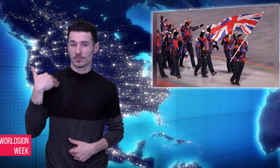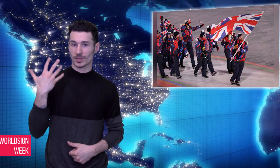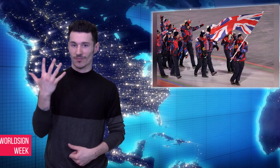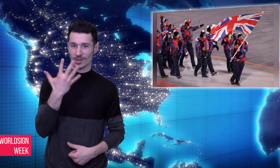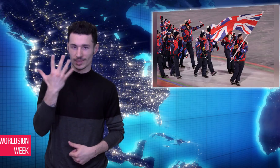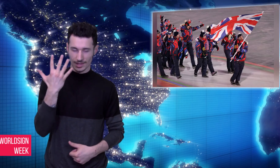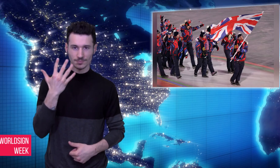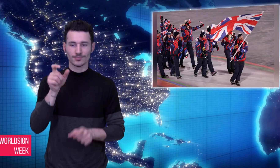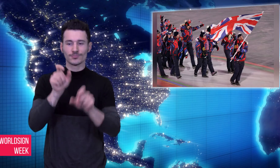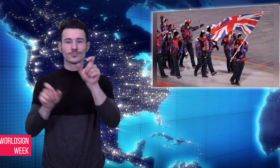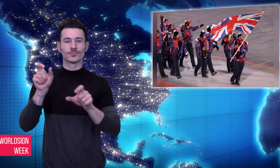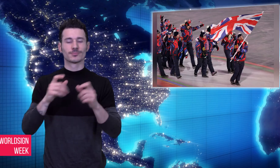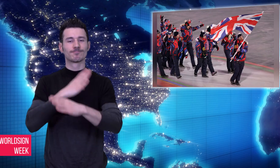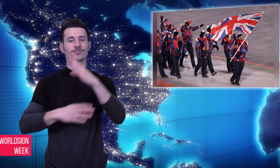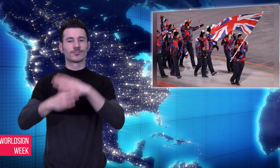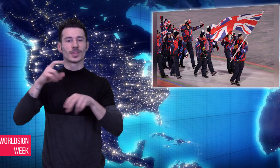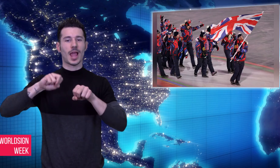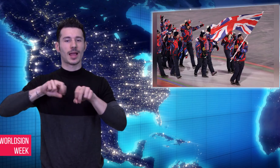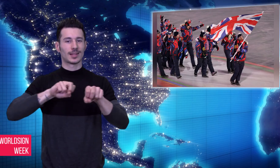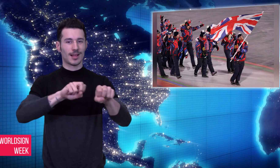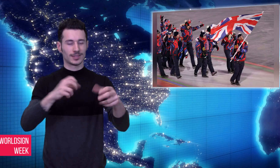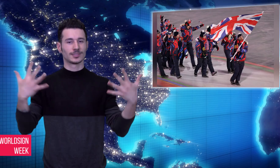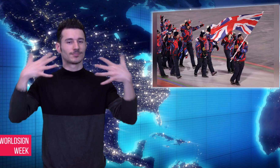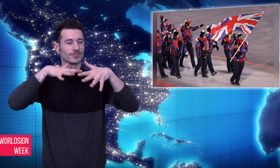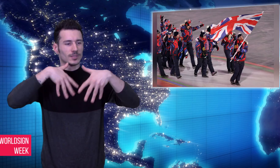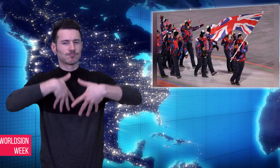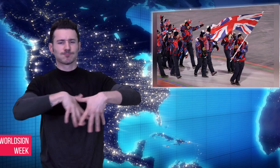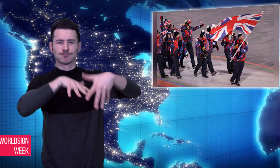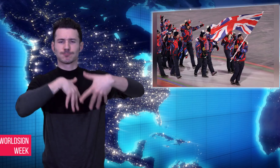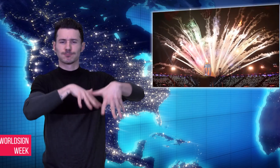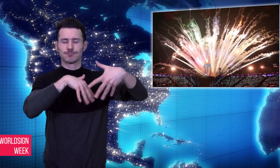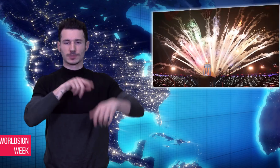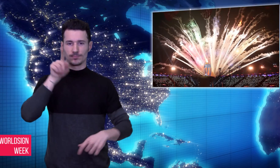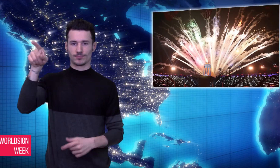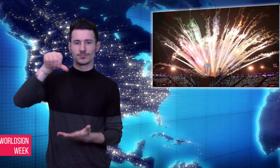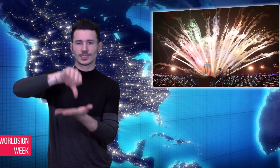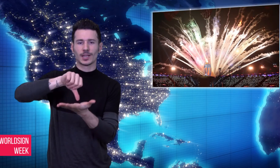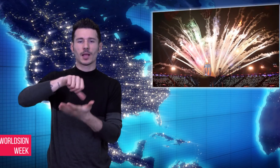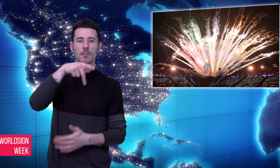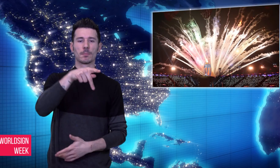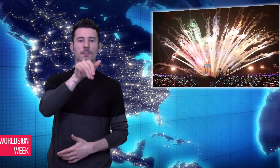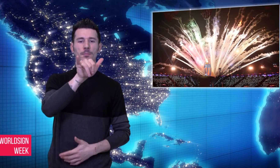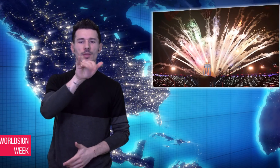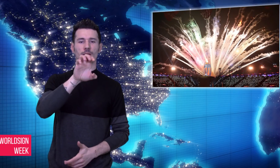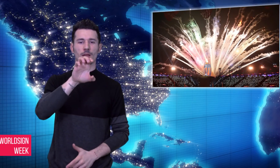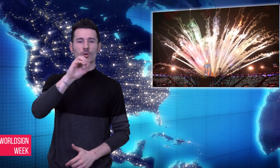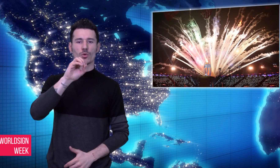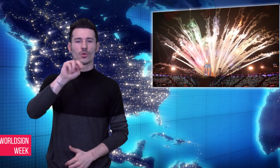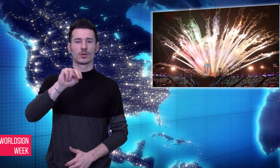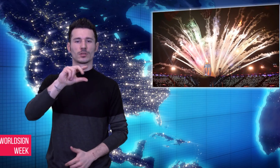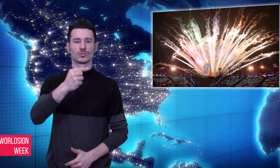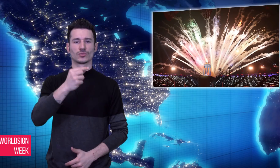Last Friday, athletes with physical disabilities paraded into the Pyeongchang